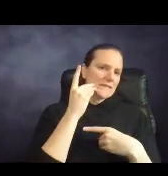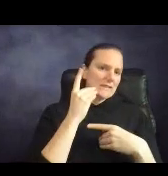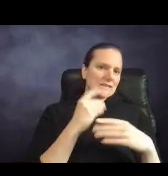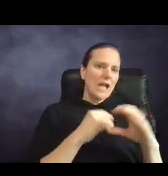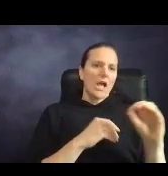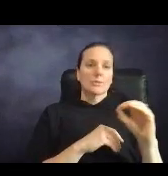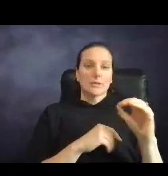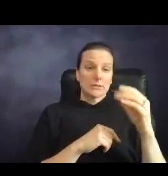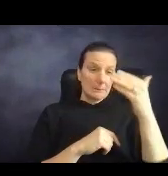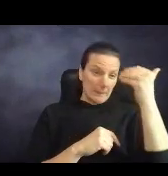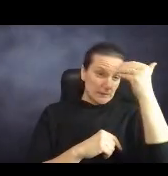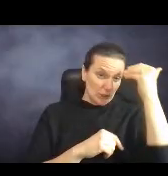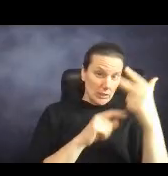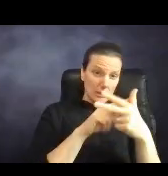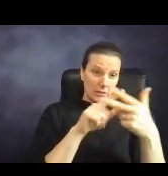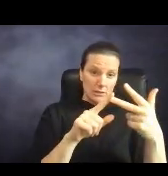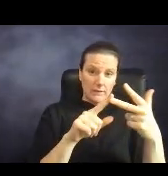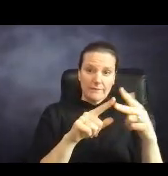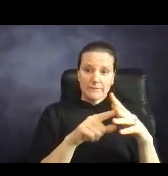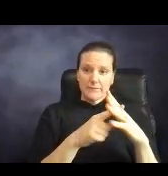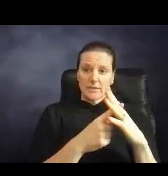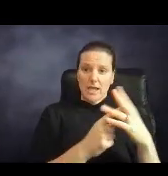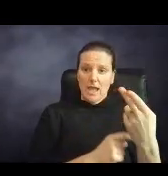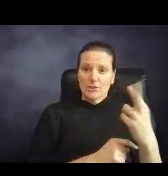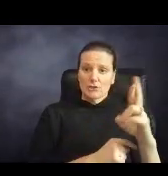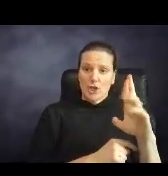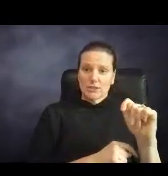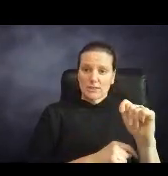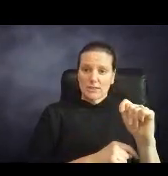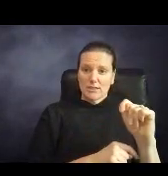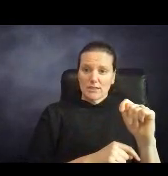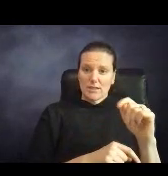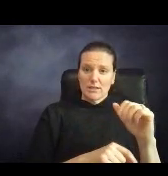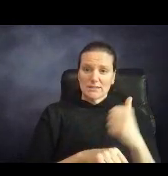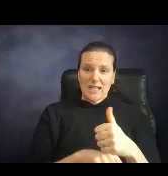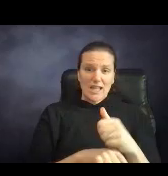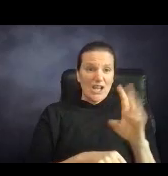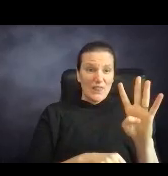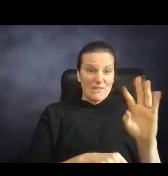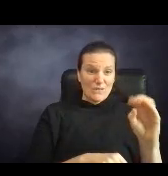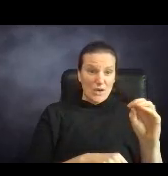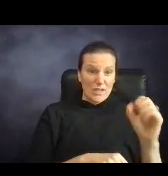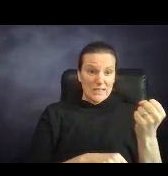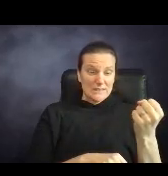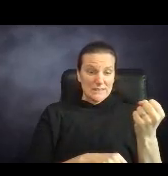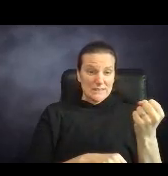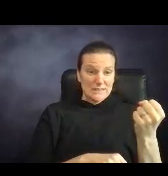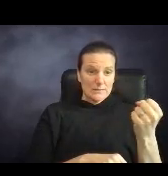Dementia is most effective of HRT is in initiated in women's forties. But you can start anytime, anytime